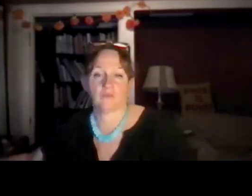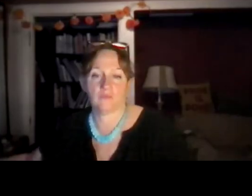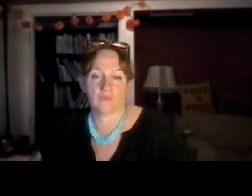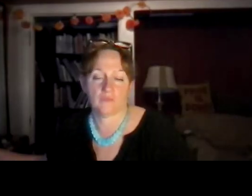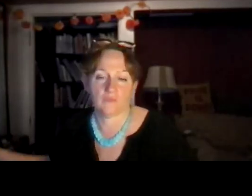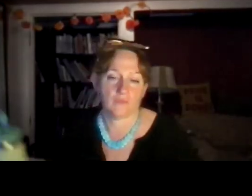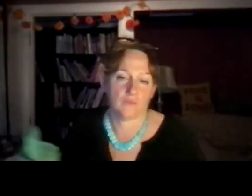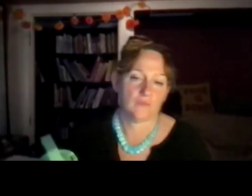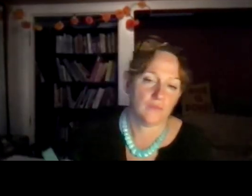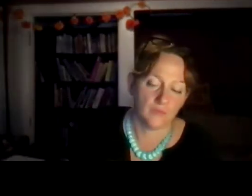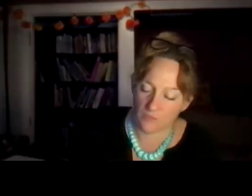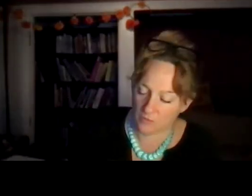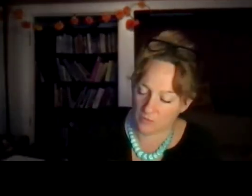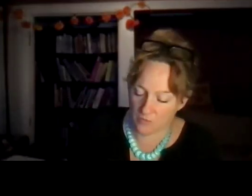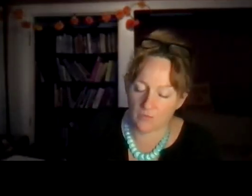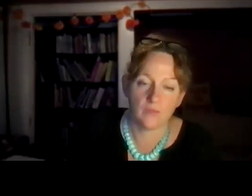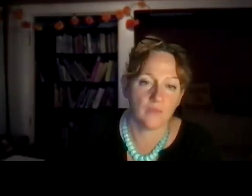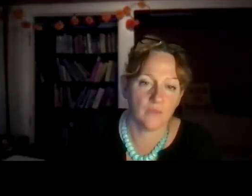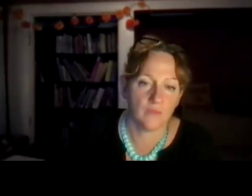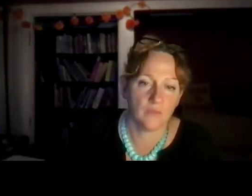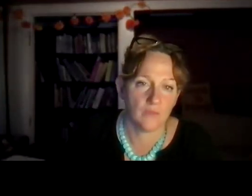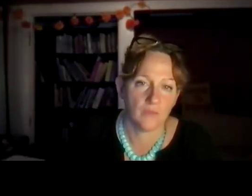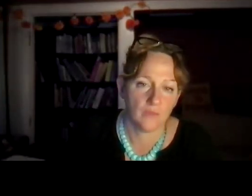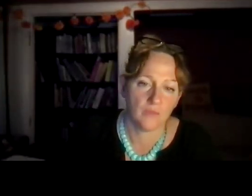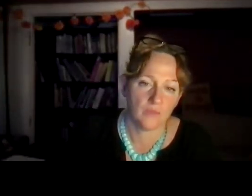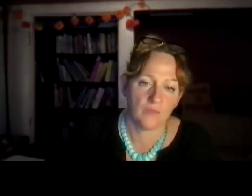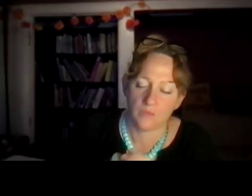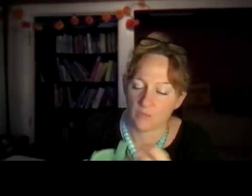iPhone: inspired me iPhone: because I used to like to